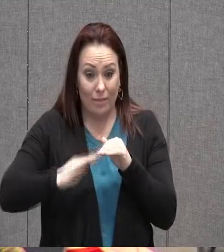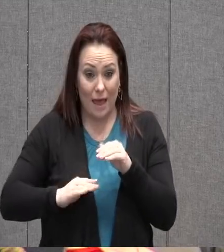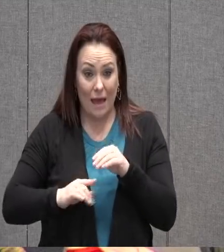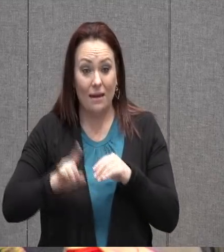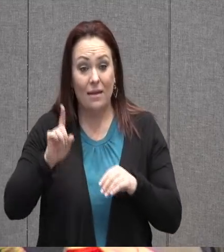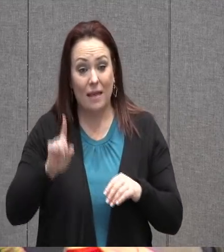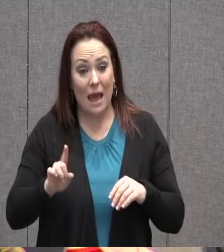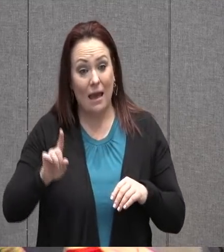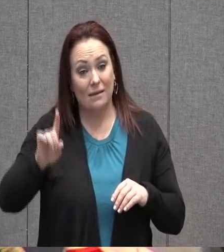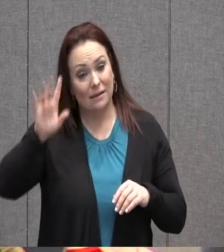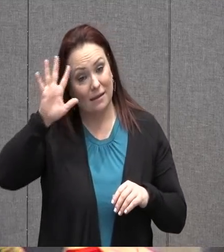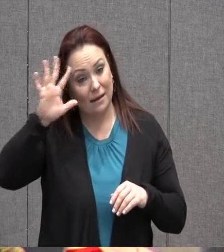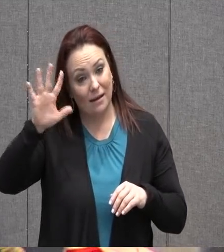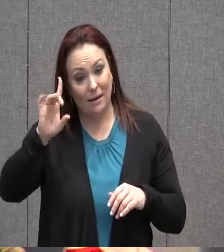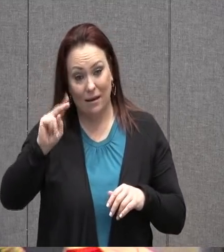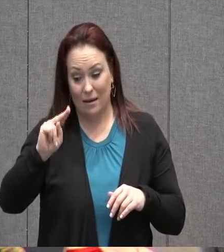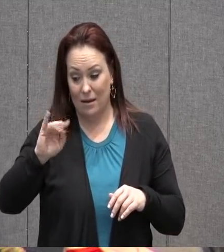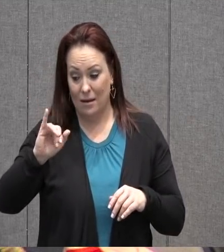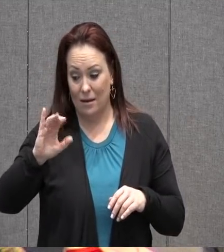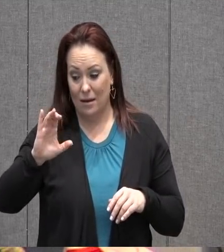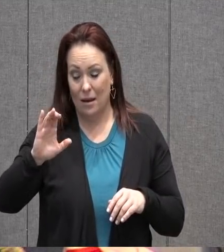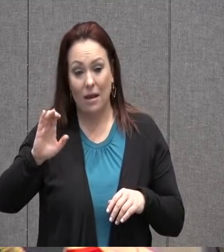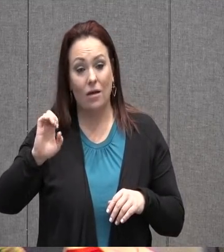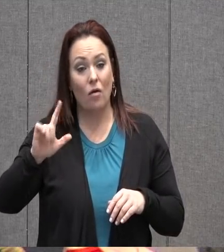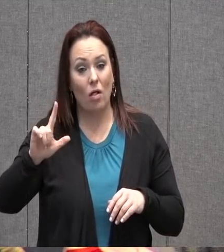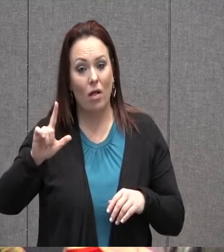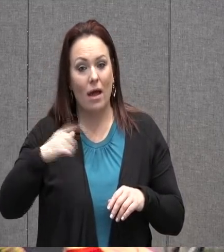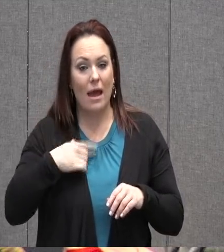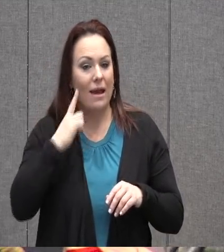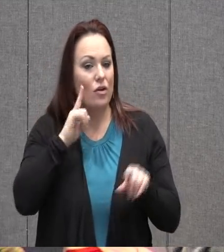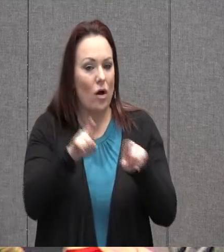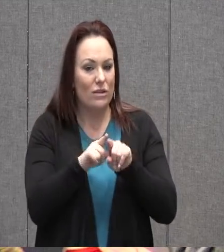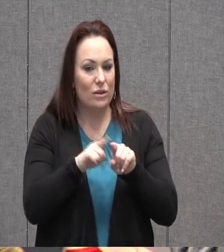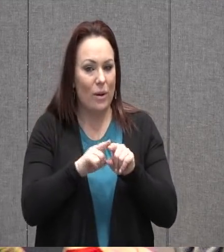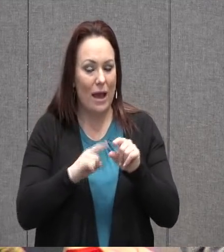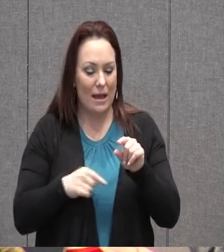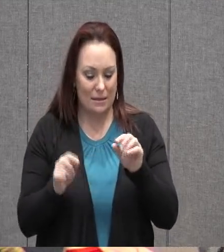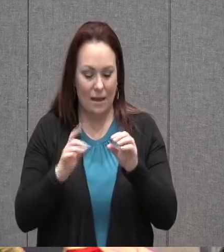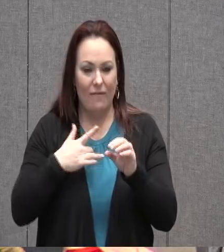And it also has a bumpy edge around the end if you feel it.